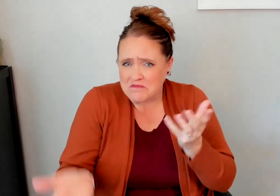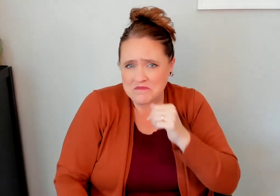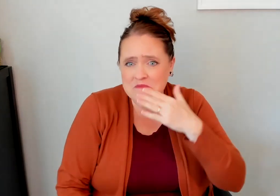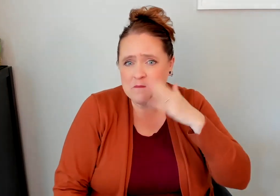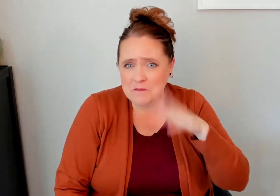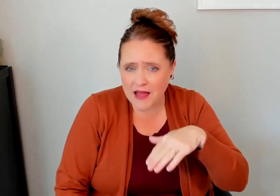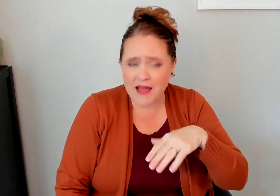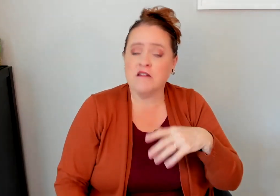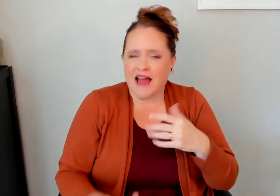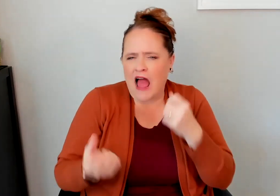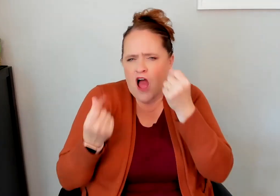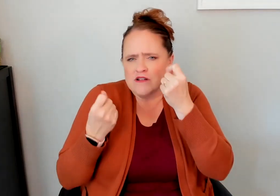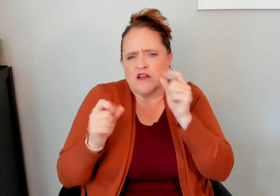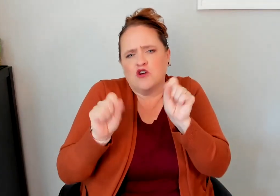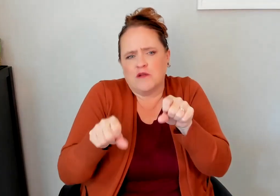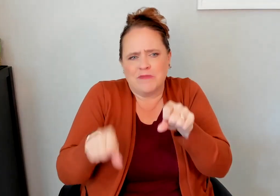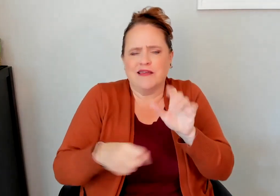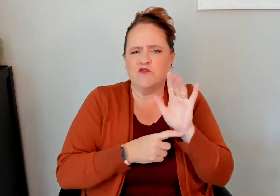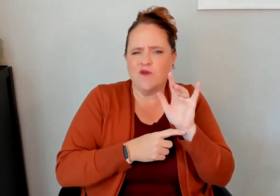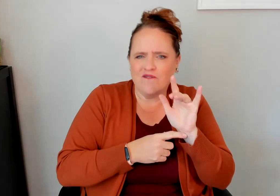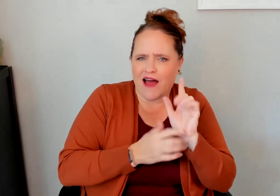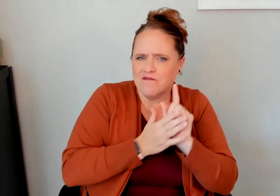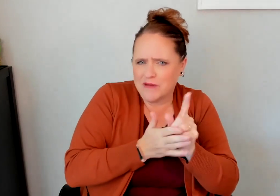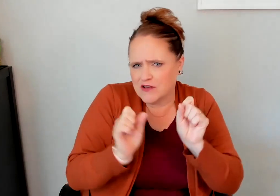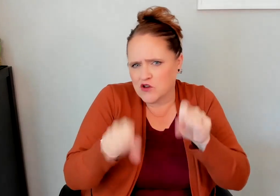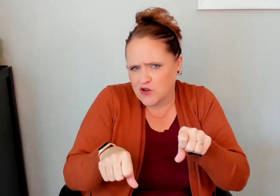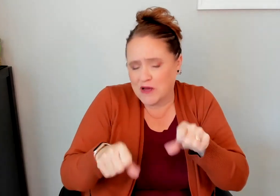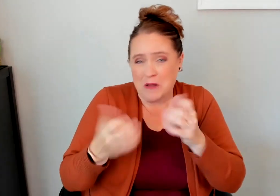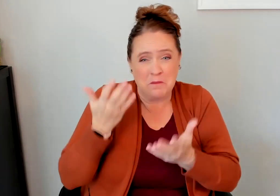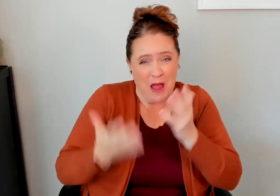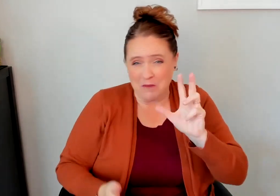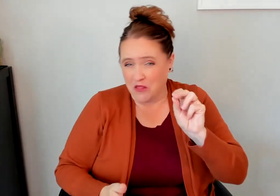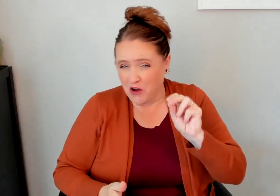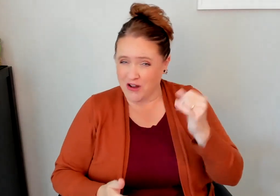i can understand that it may be 25 maybe 30 minutes if there's some traffic, but